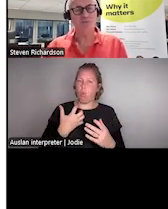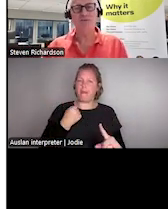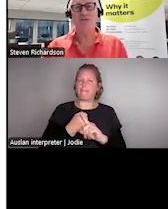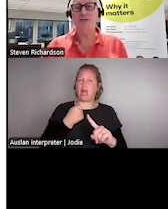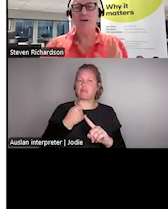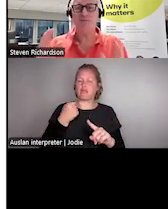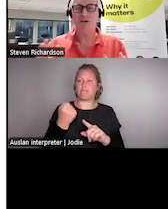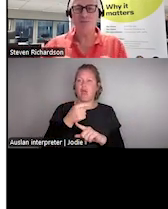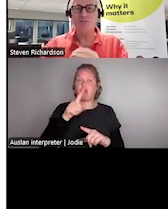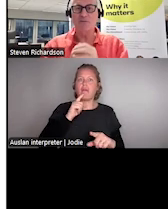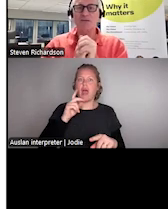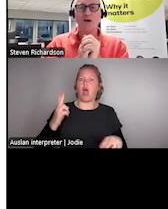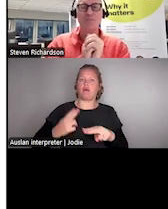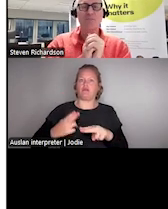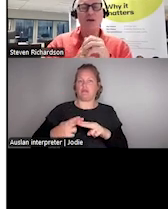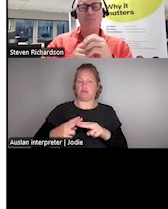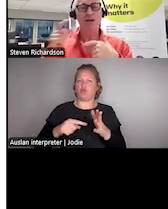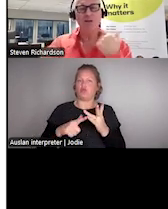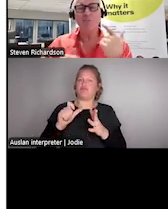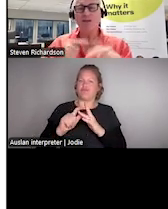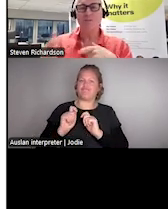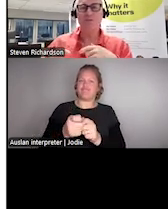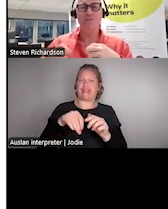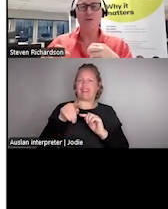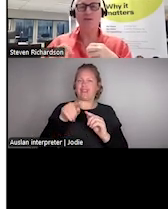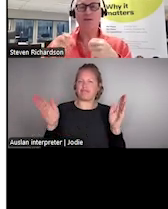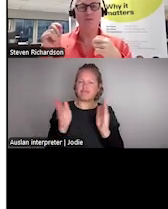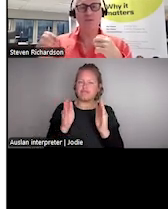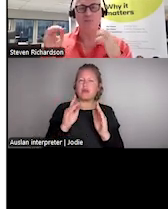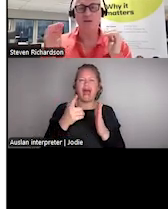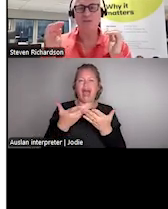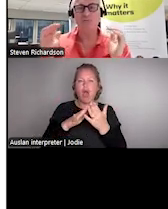urgency over that time. But how do you maximise your impact across that